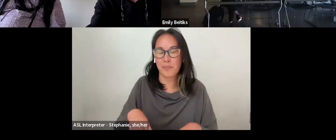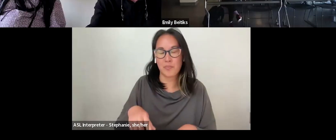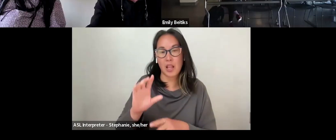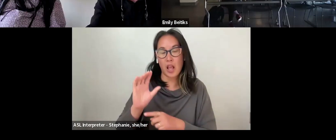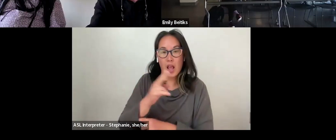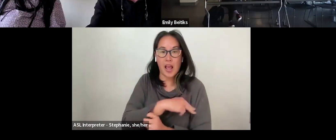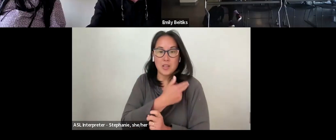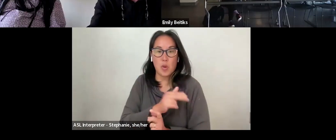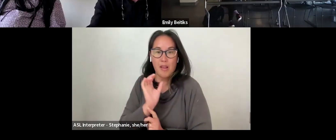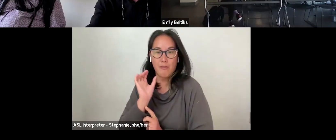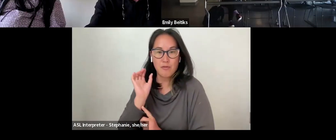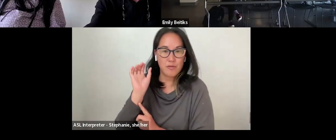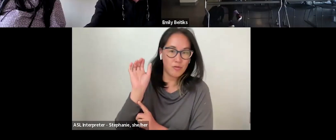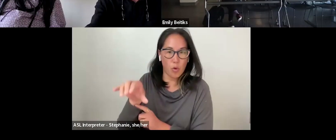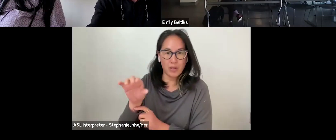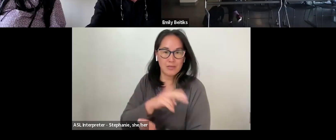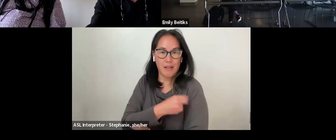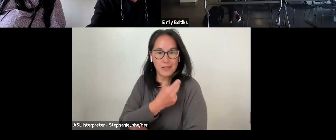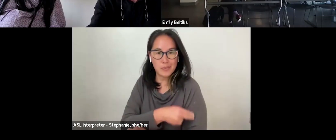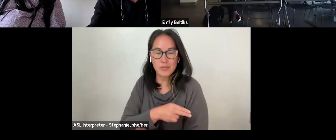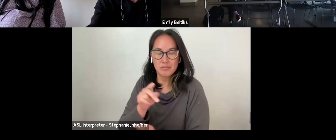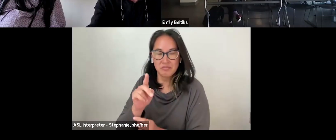to the subjects on hospital grounds.